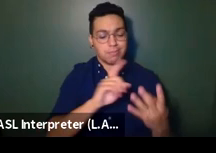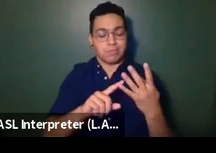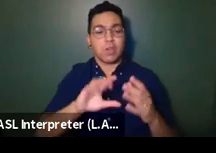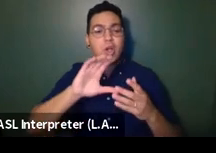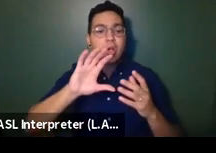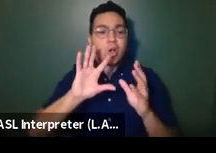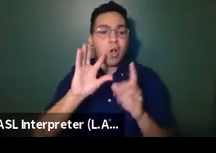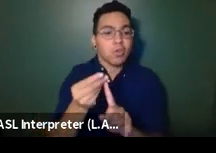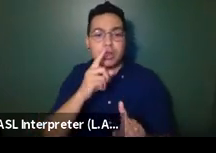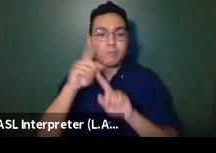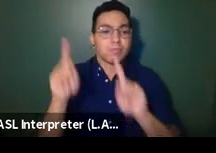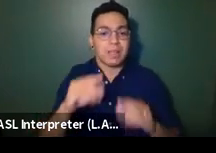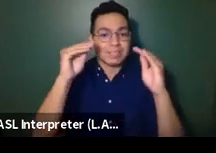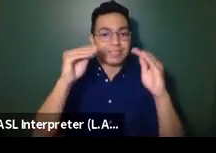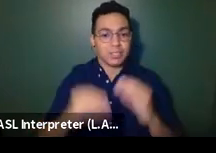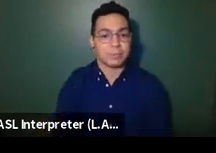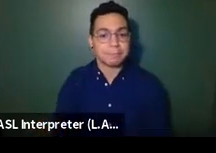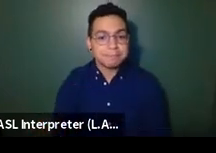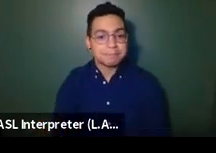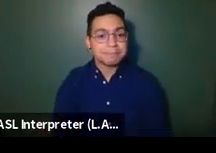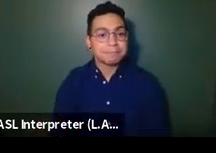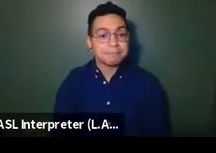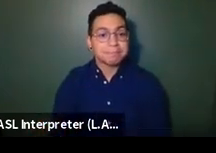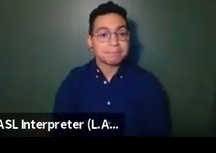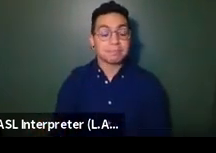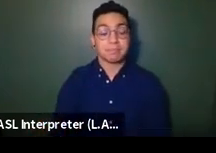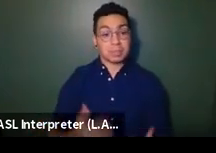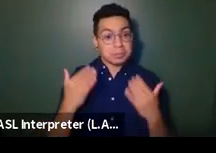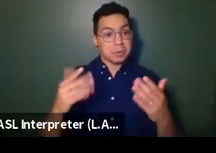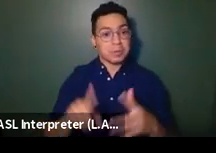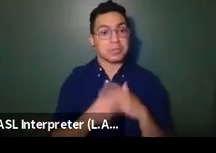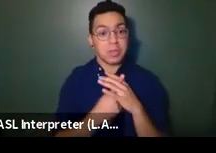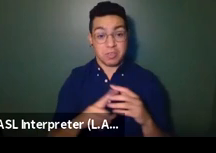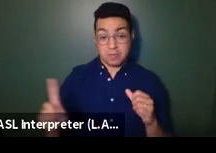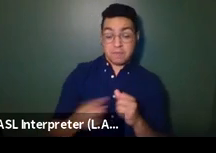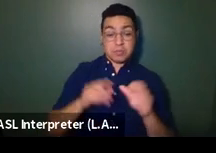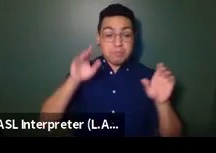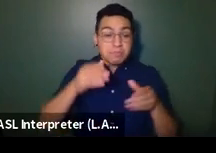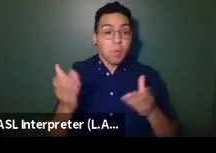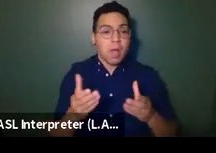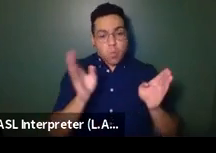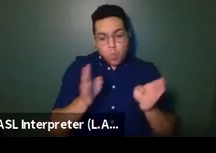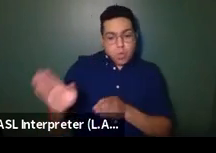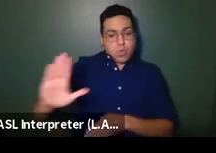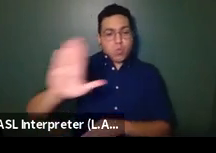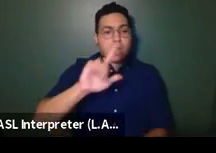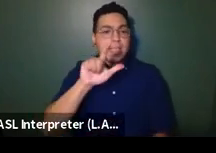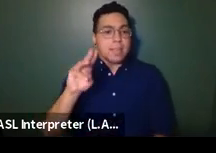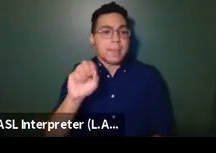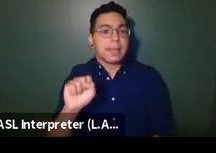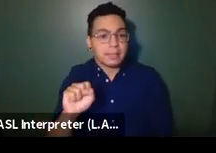ESD 189 - Amy Colburn: So let's go ahead and dig in. So the first one to look at organizing your LM S So yesterday we did talk a little bit about just kind of what you see